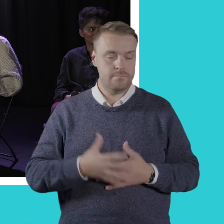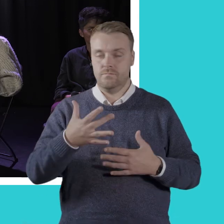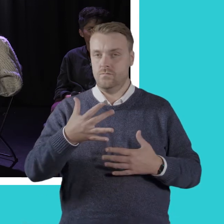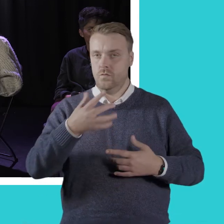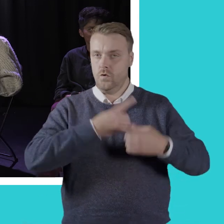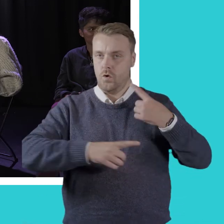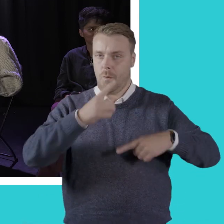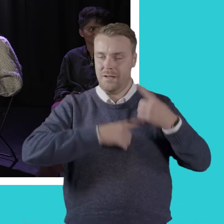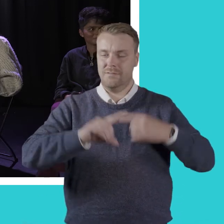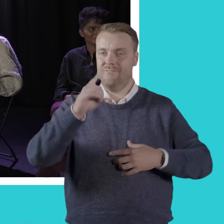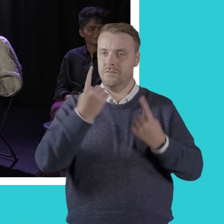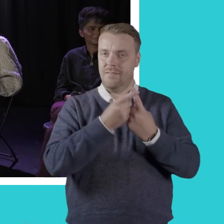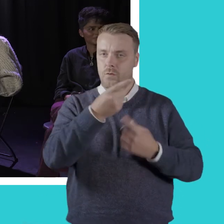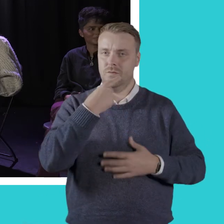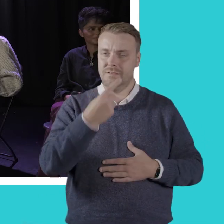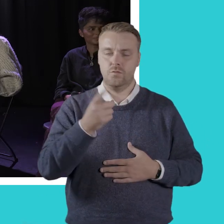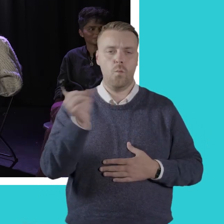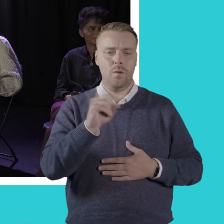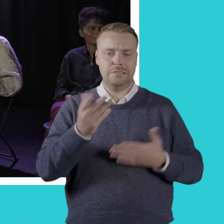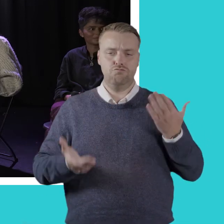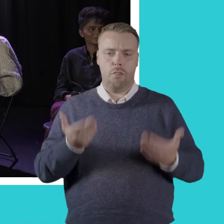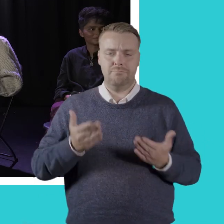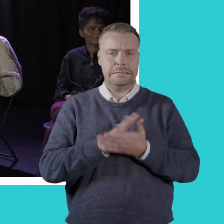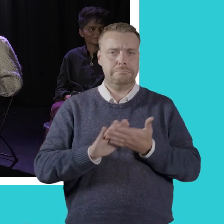the first thing you had said about what does tolerance mean to you and anti-discrimination